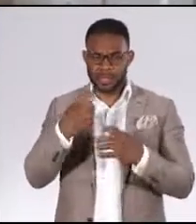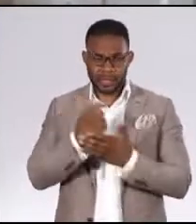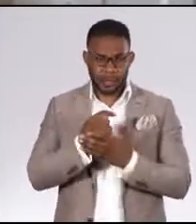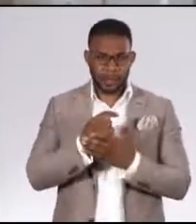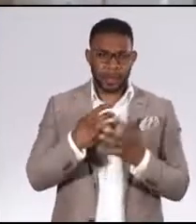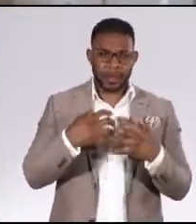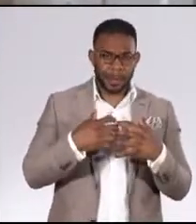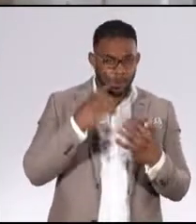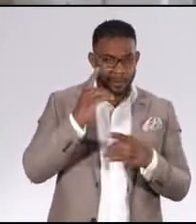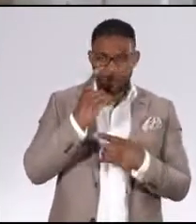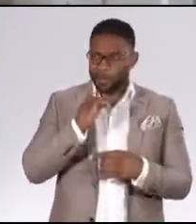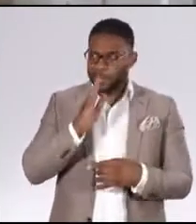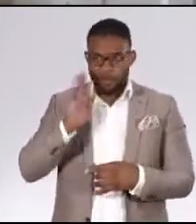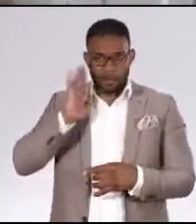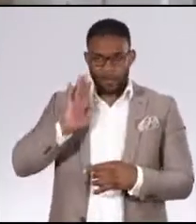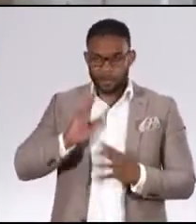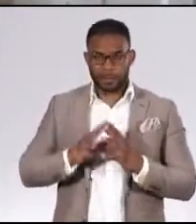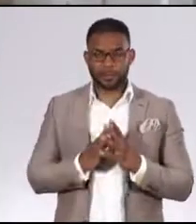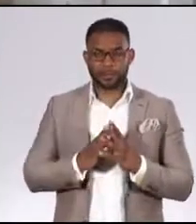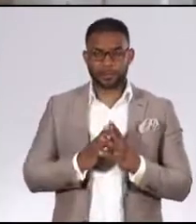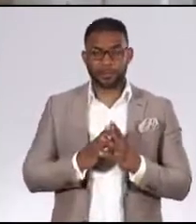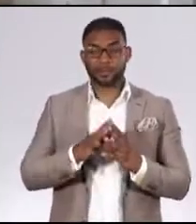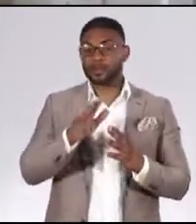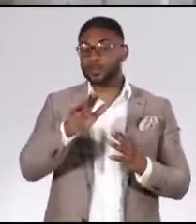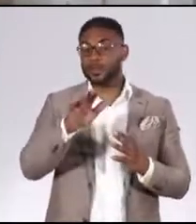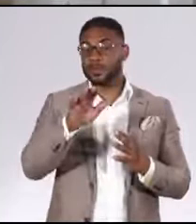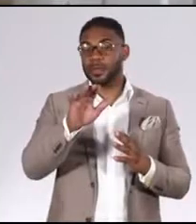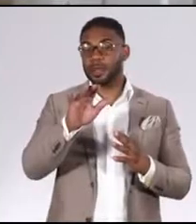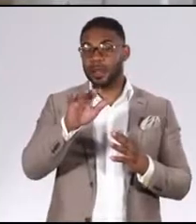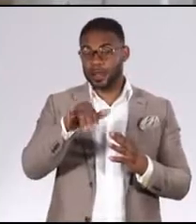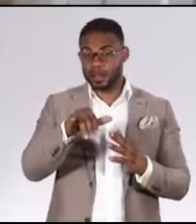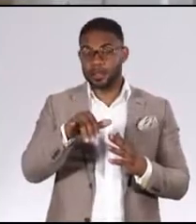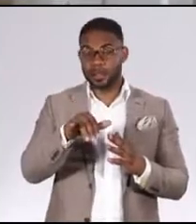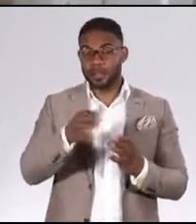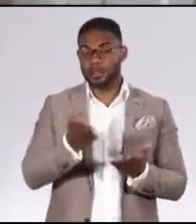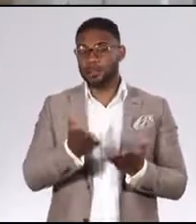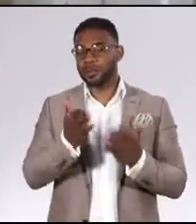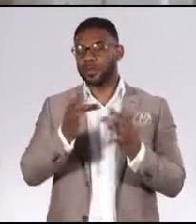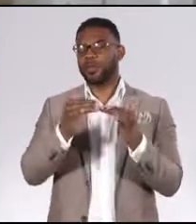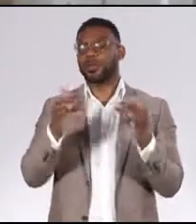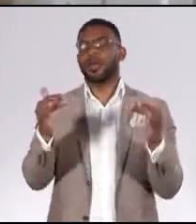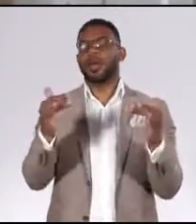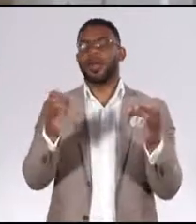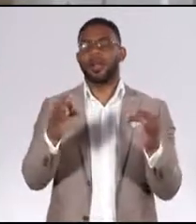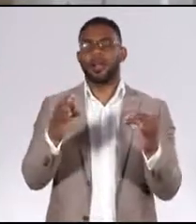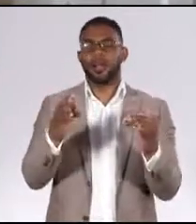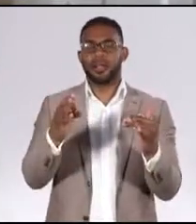that we never could before. and that uh That poses a aa variety of of of challenges